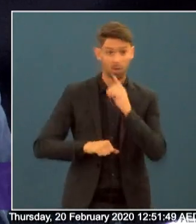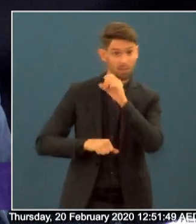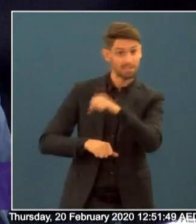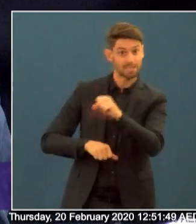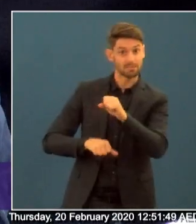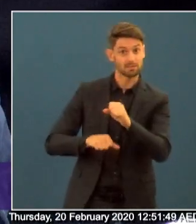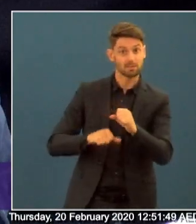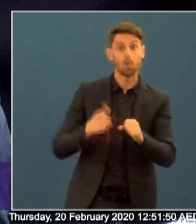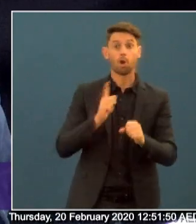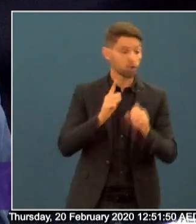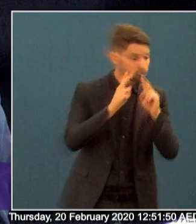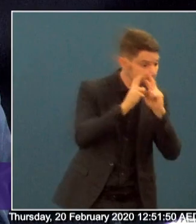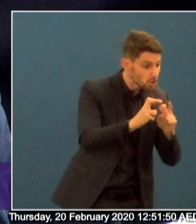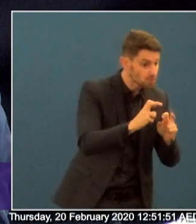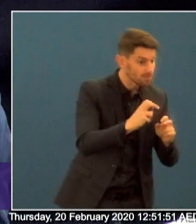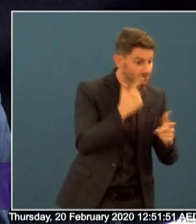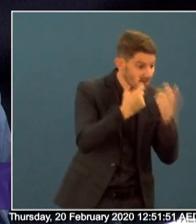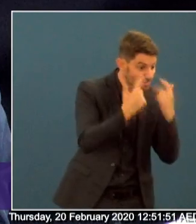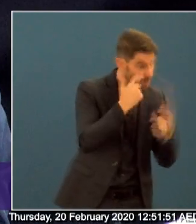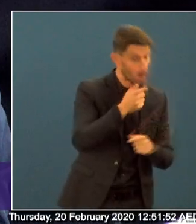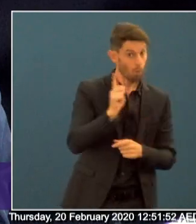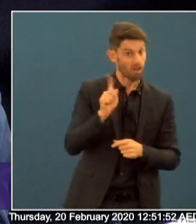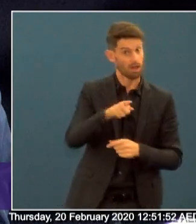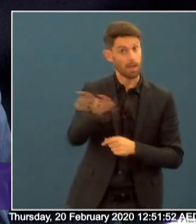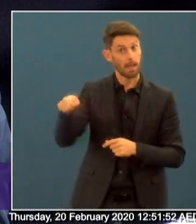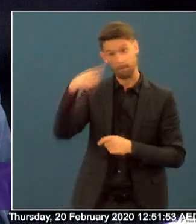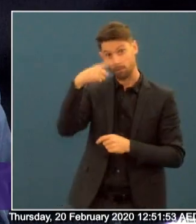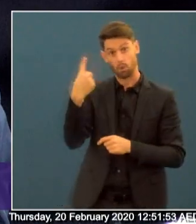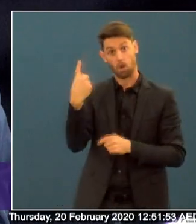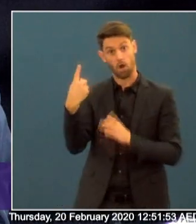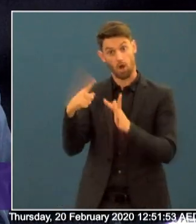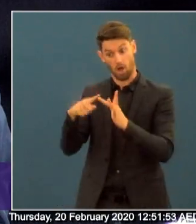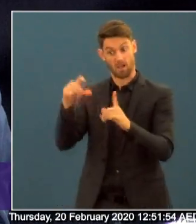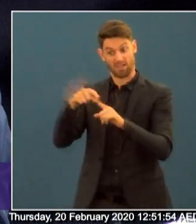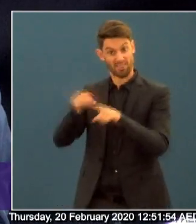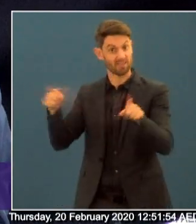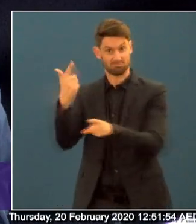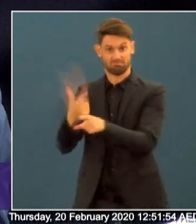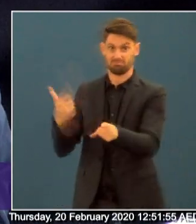people with disabilities, and it provides some ammunition for the excellent advocacy of